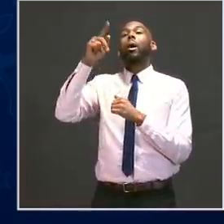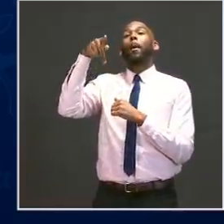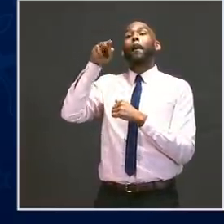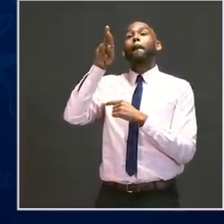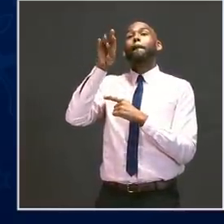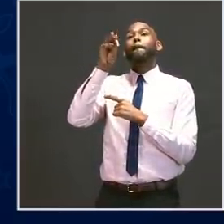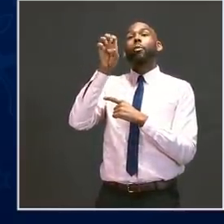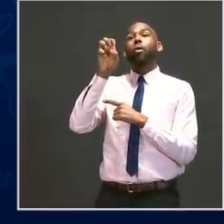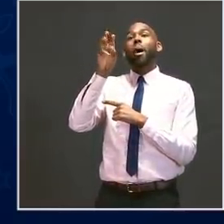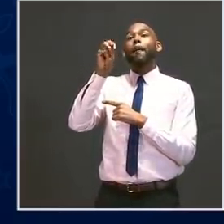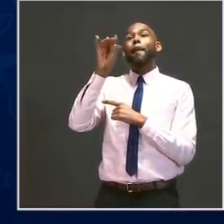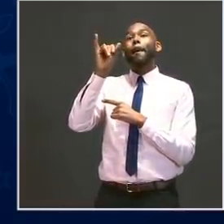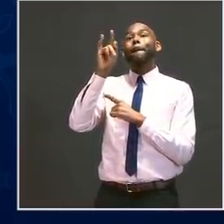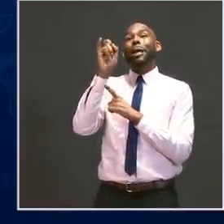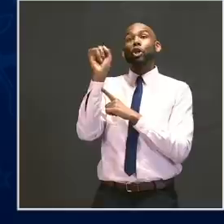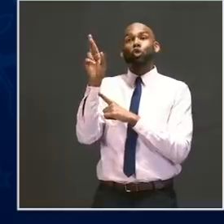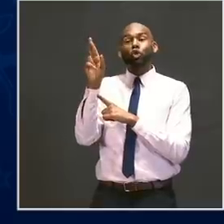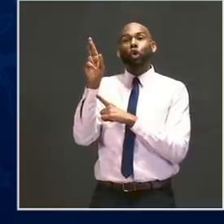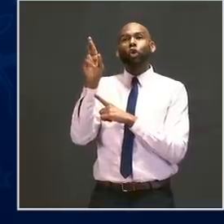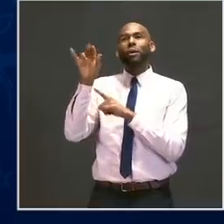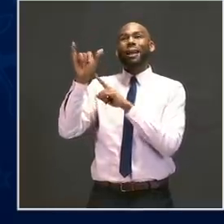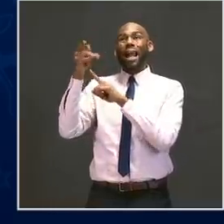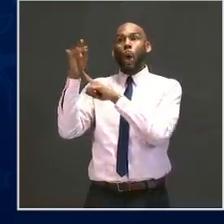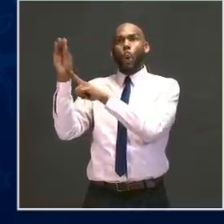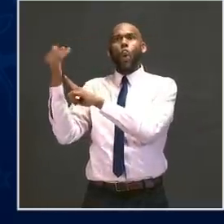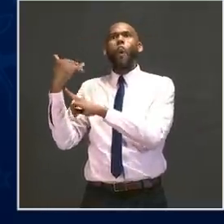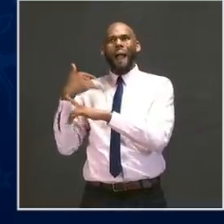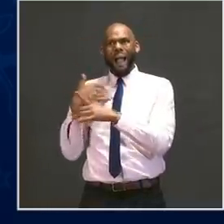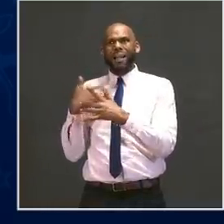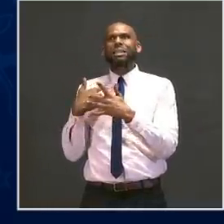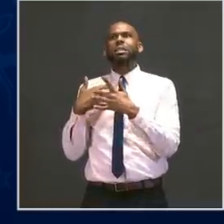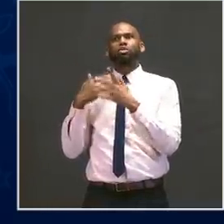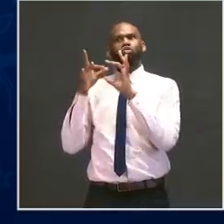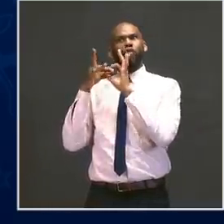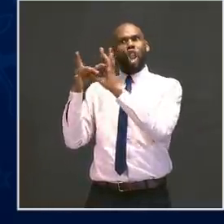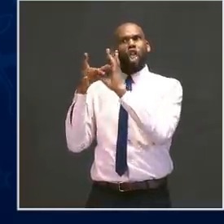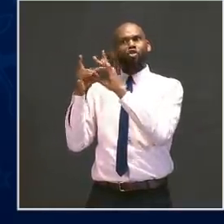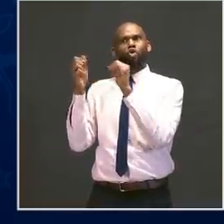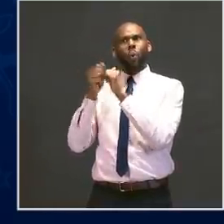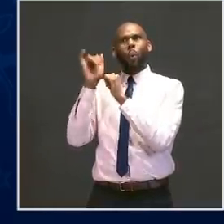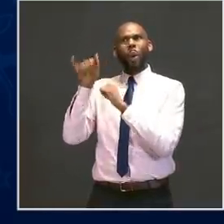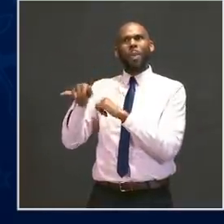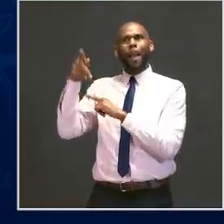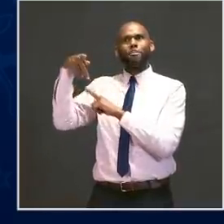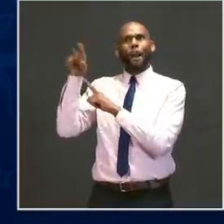that he has a longstanding relationship with. And obviously there's a important relationship